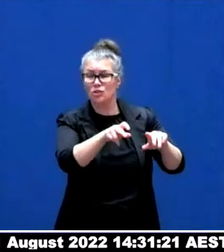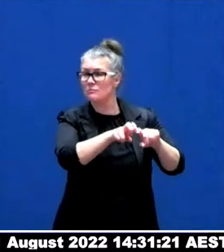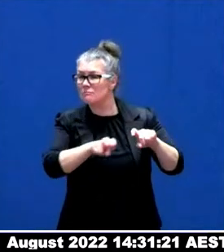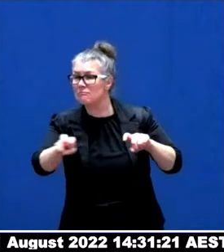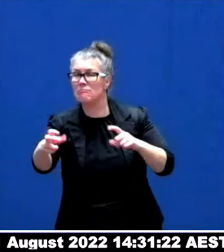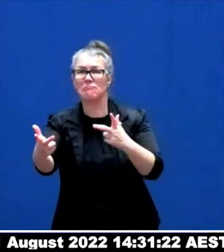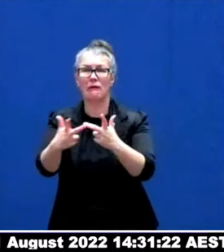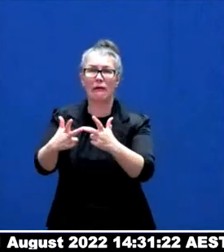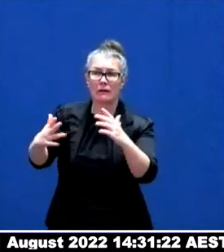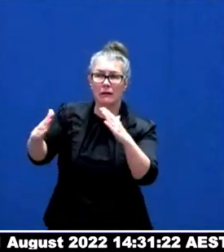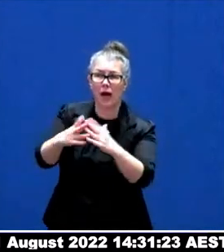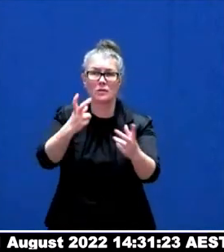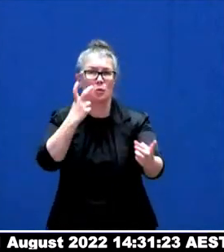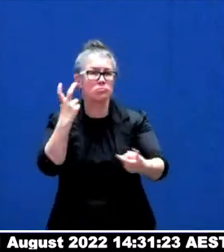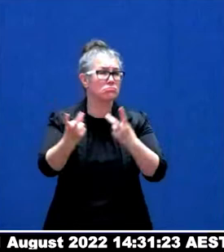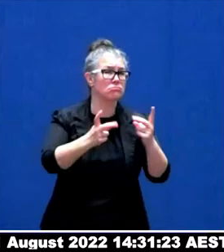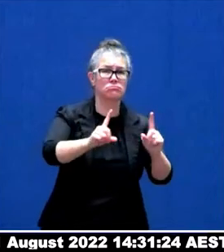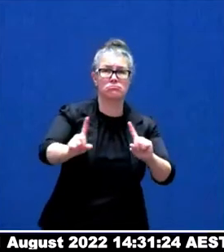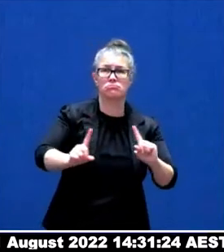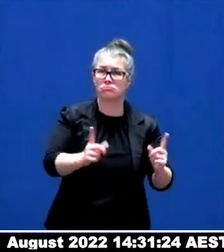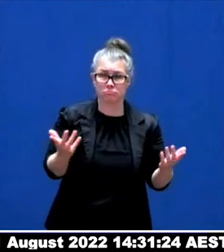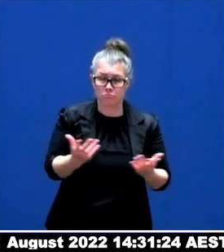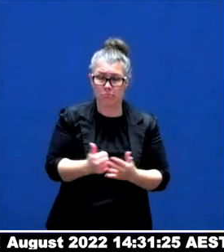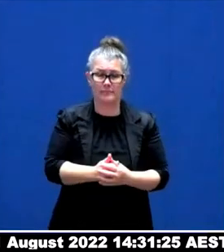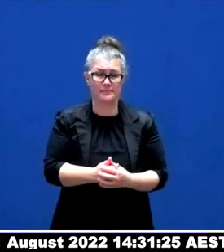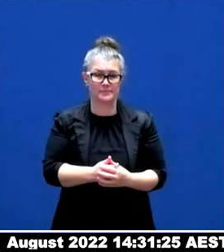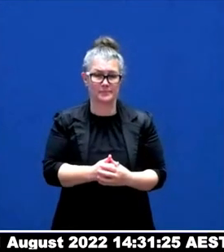That process you've just described in answer to Commissioner Ryan, that the government -